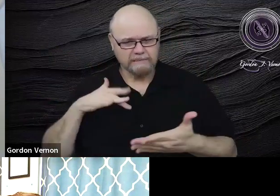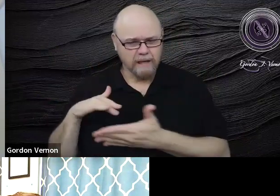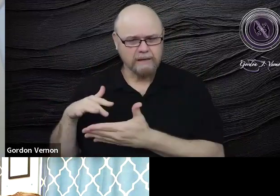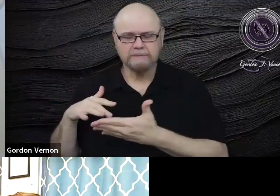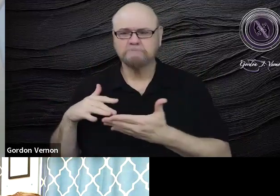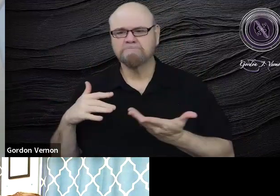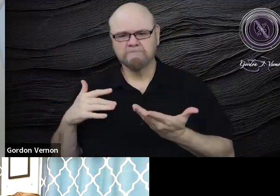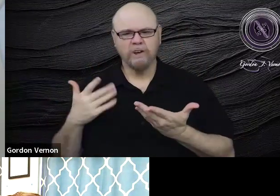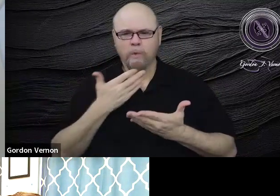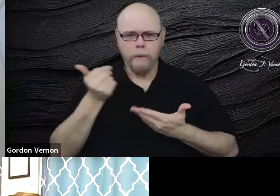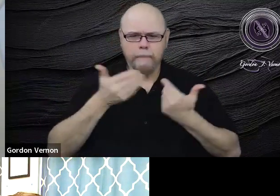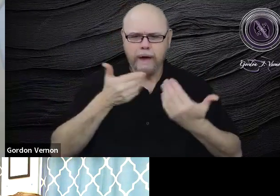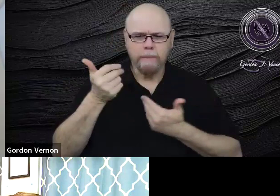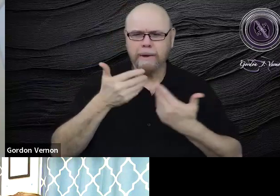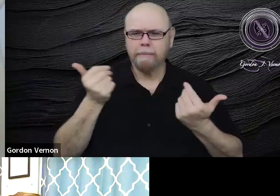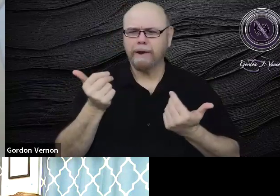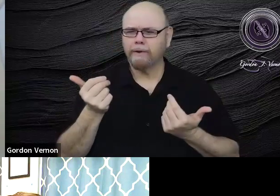or are there differences between single dimensions